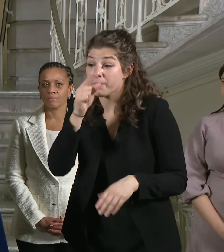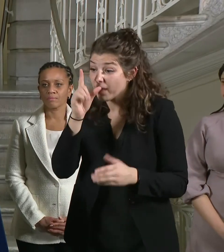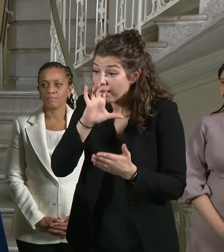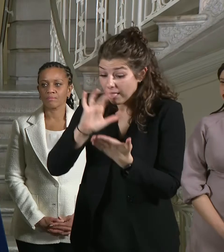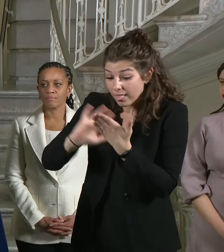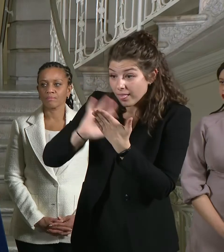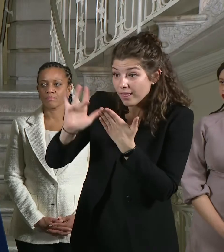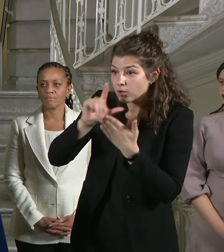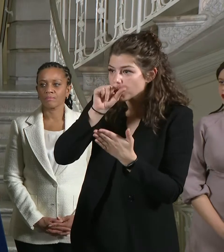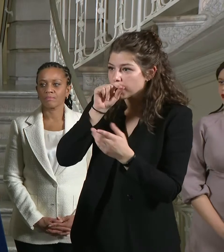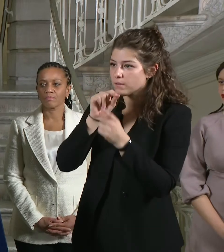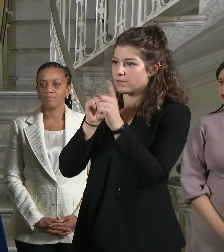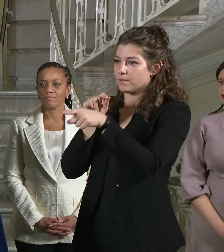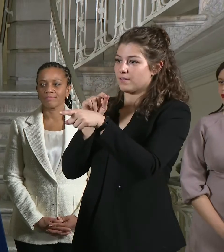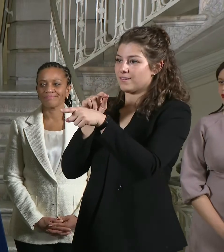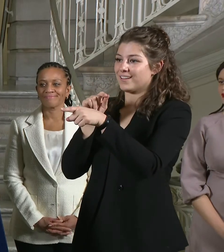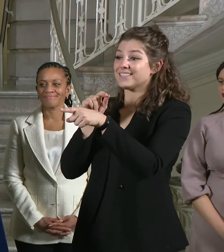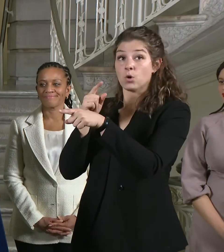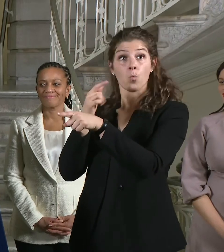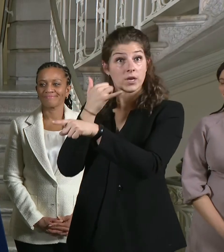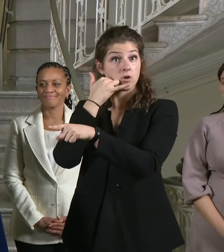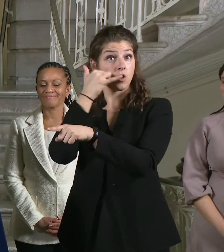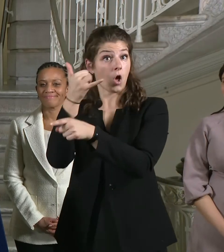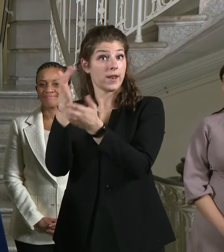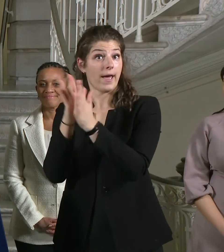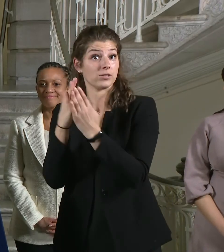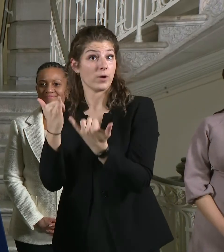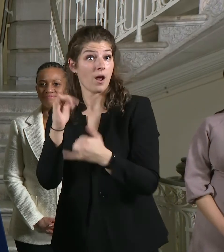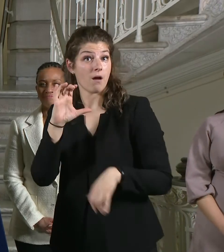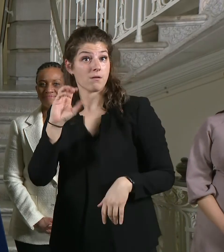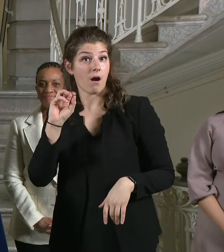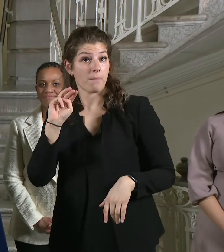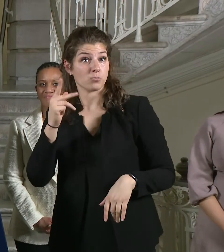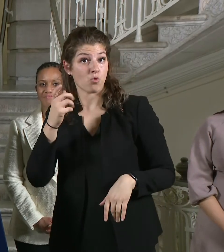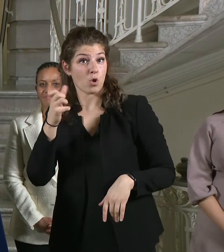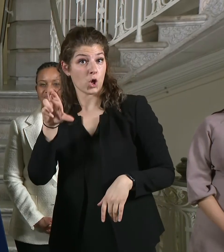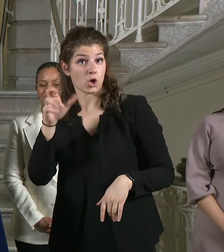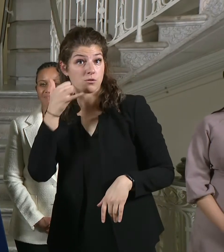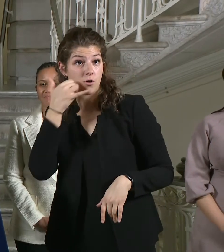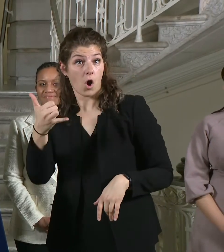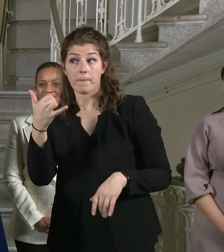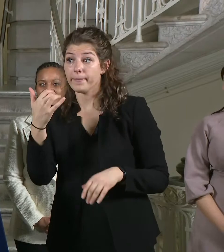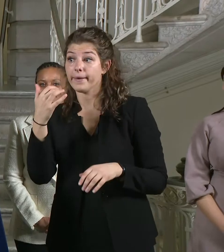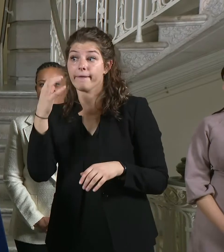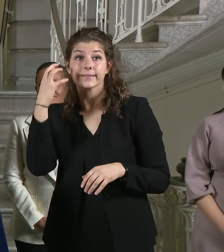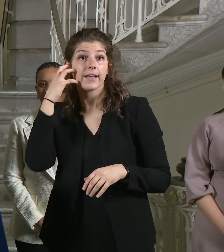SAYING SPEND MORE OF TAXPAYERS DOLLARS. I JUST WANT ONE LETTER, ONE TWEET AND MAYBE YOU CAN